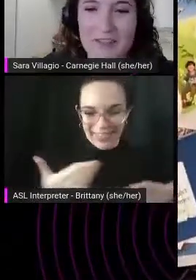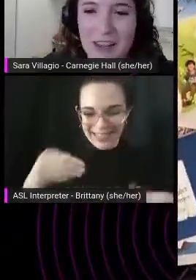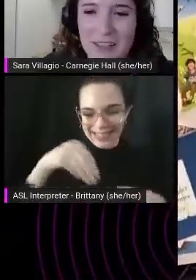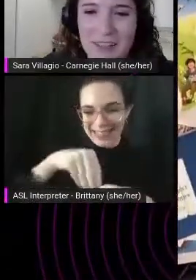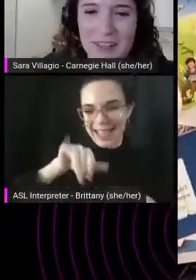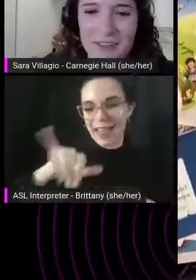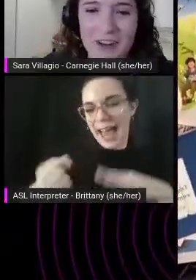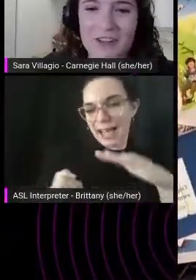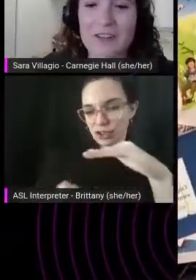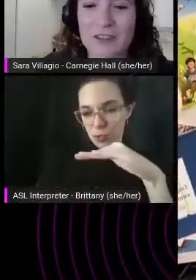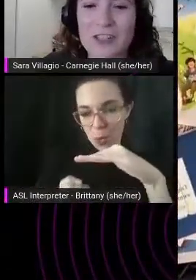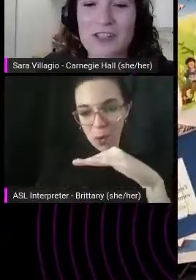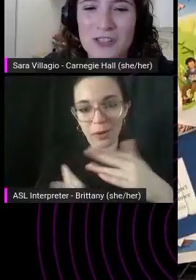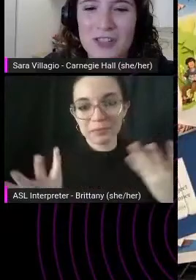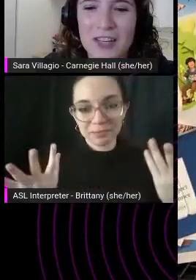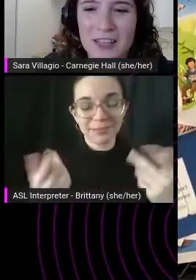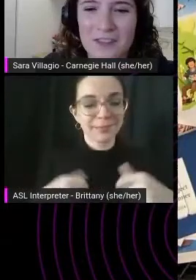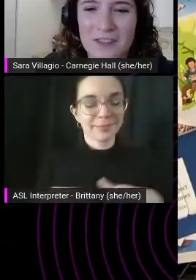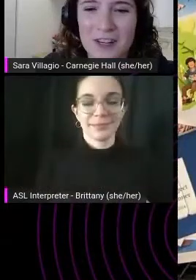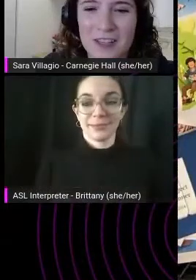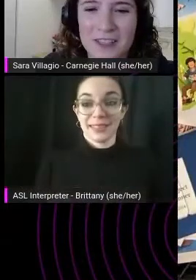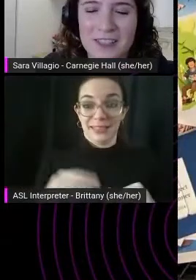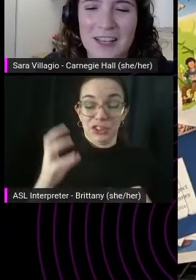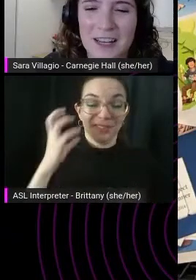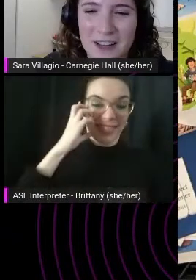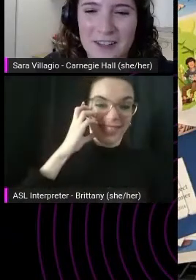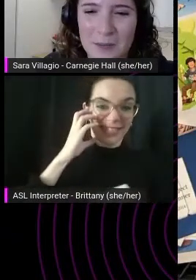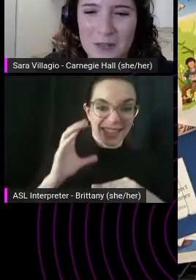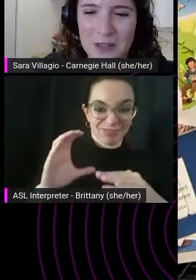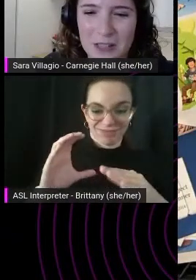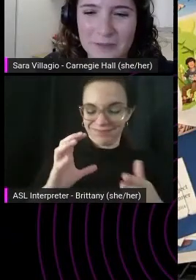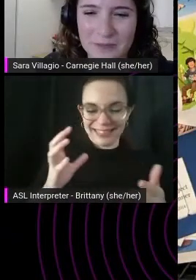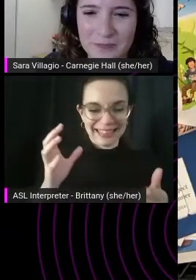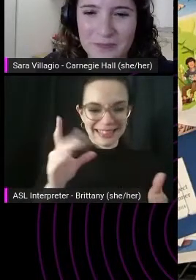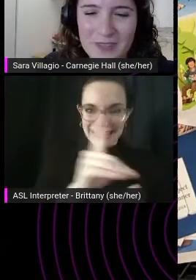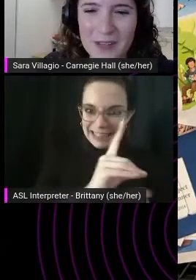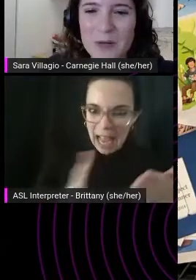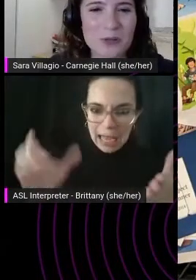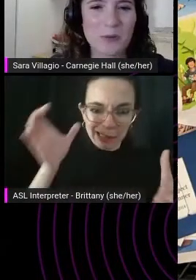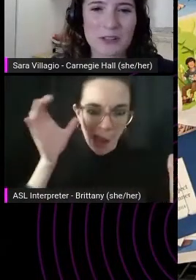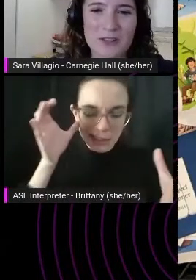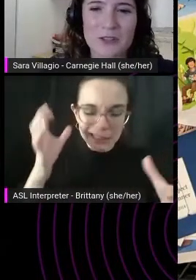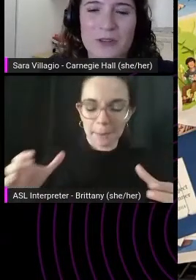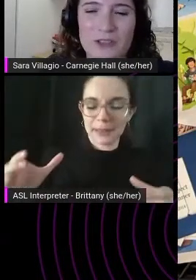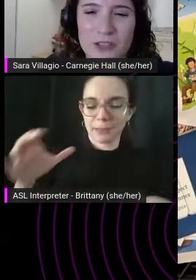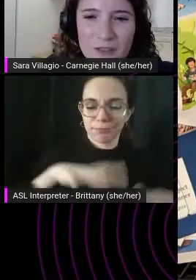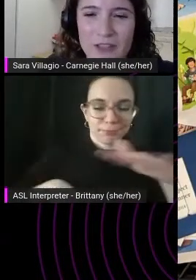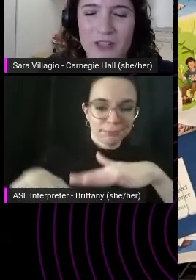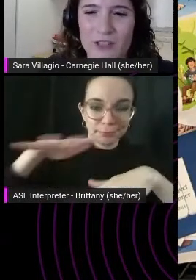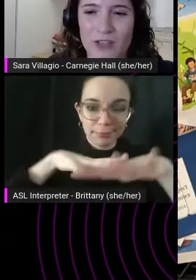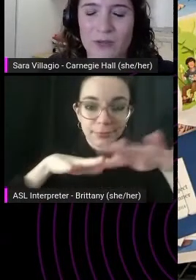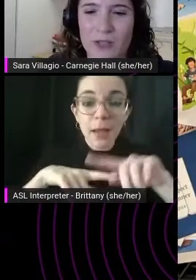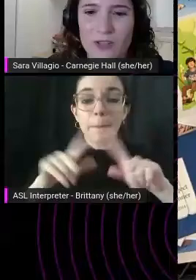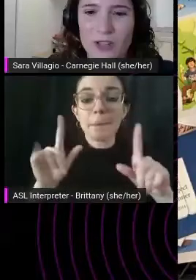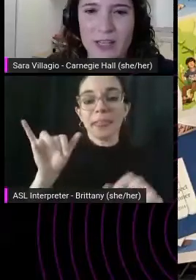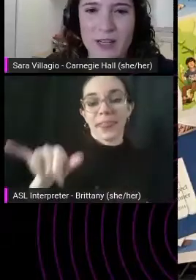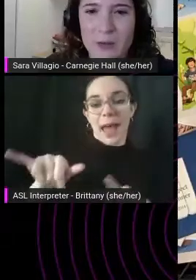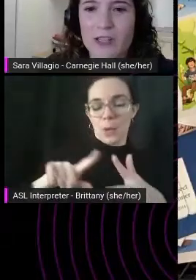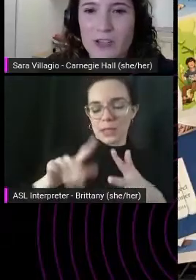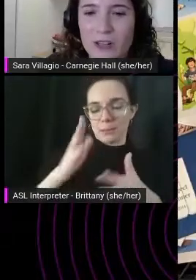In fact, there are several inches thick of design concepts in there. But it was part of this original conversation in which Bernie shared